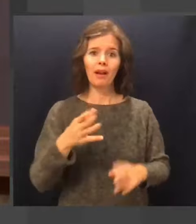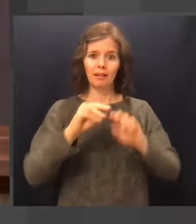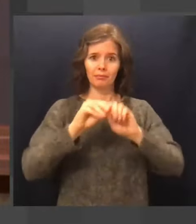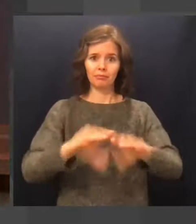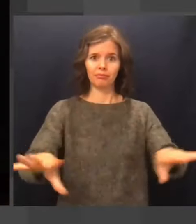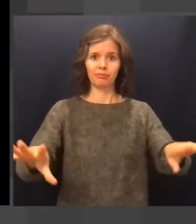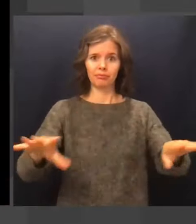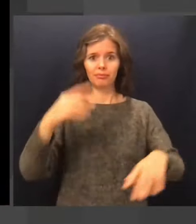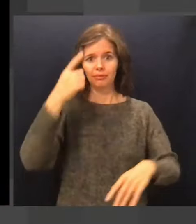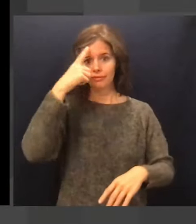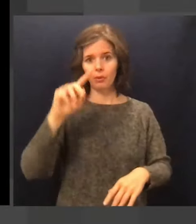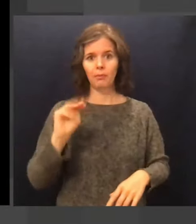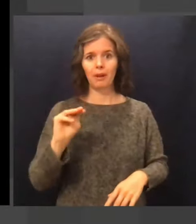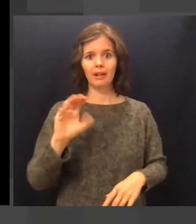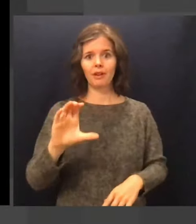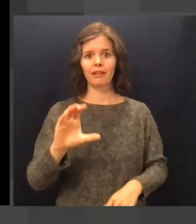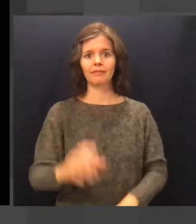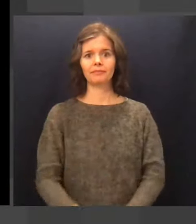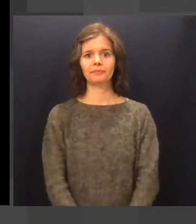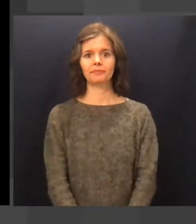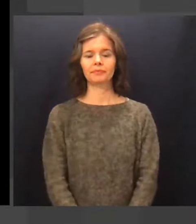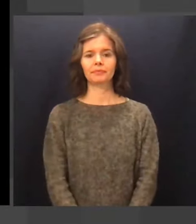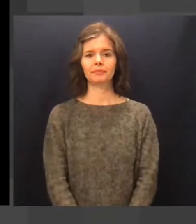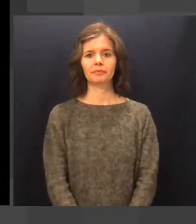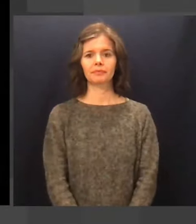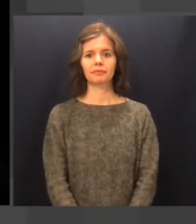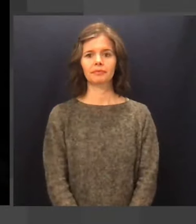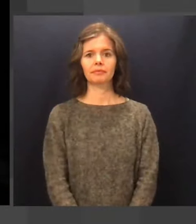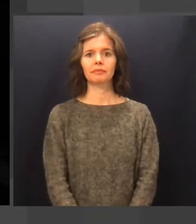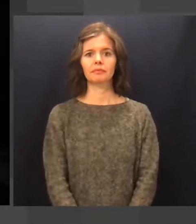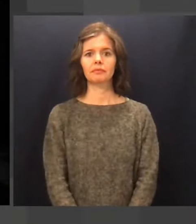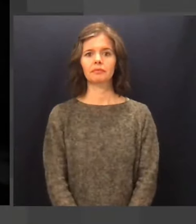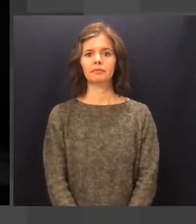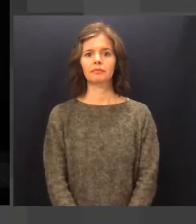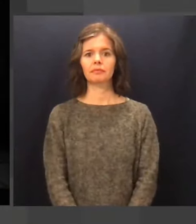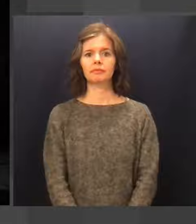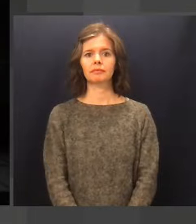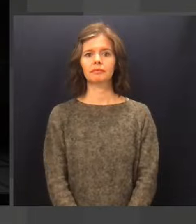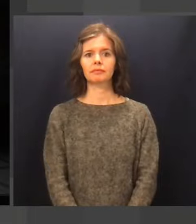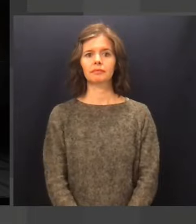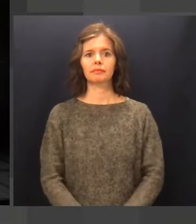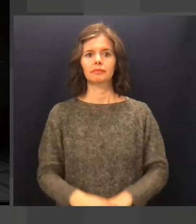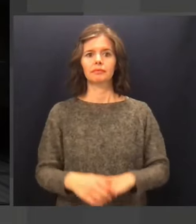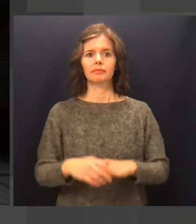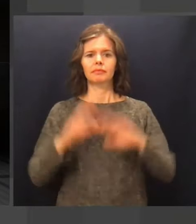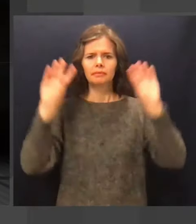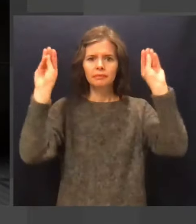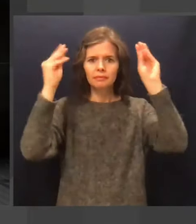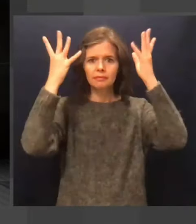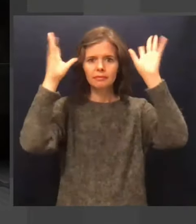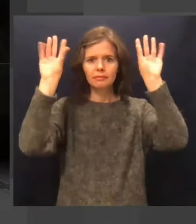THING COMING OUT LATER THIS YEAR